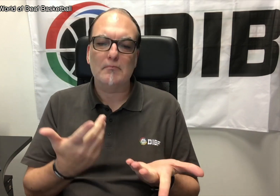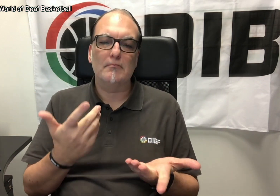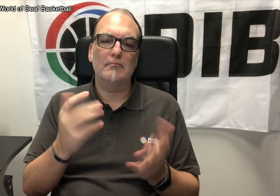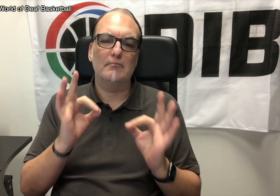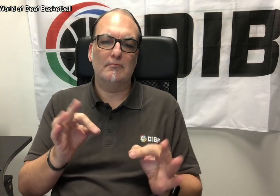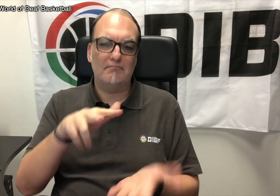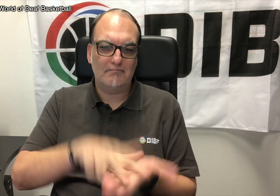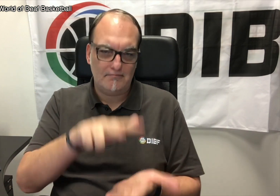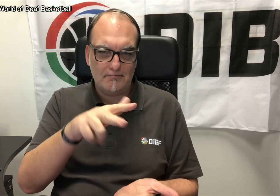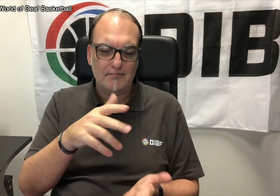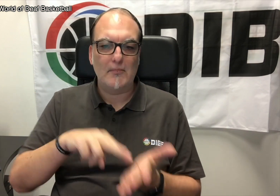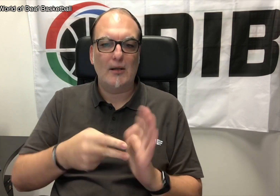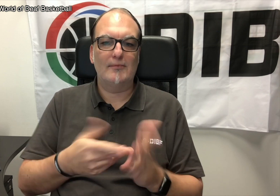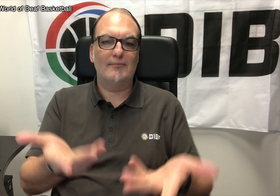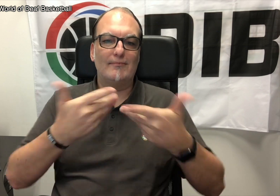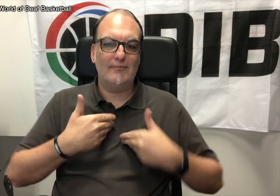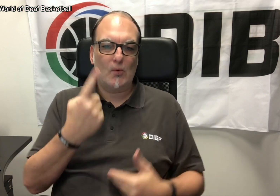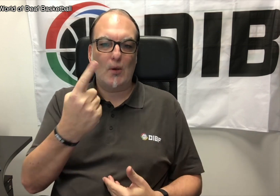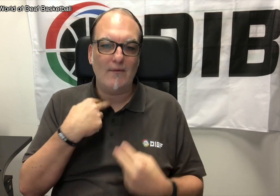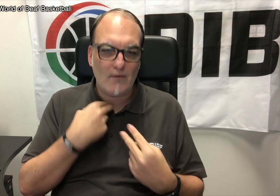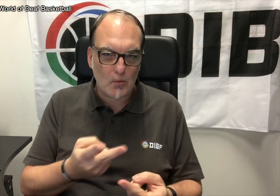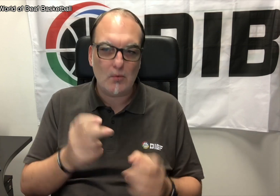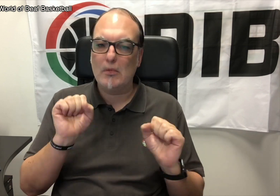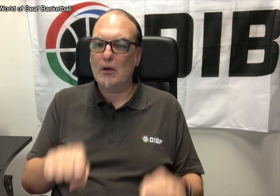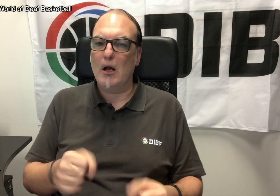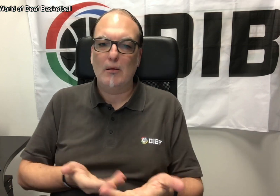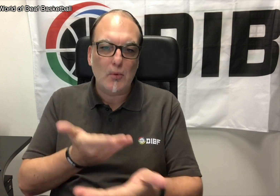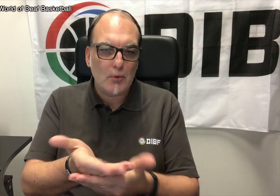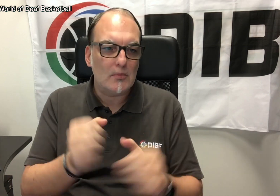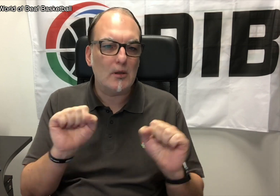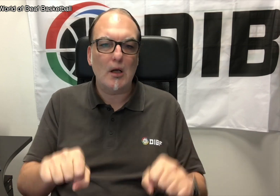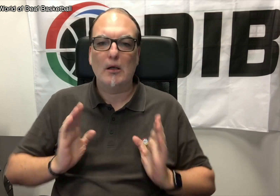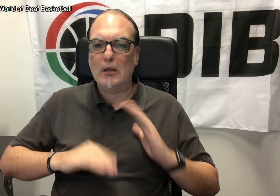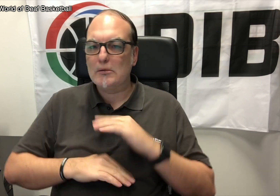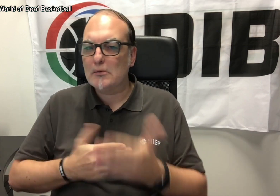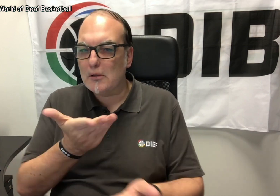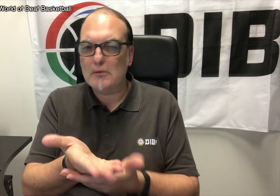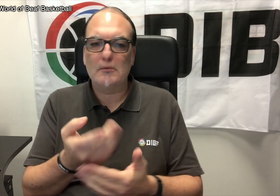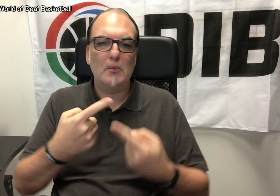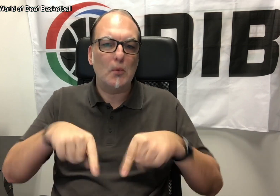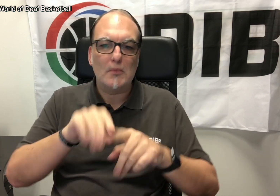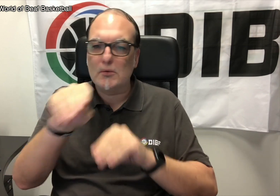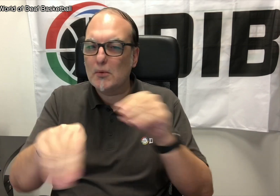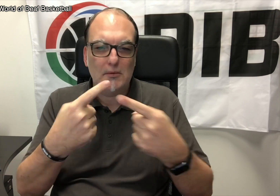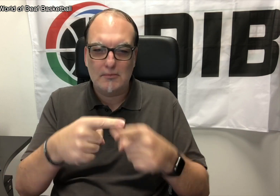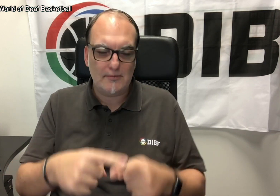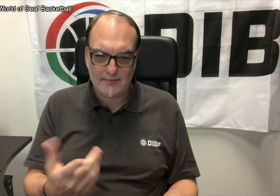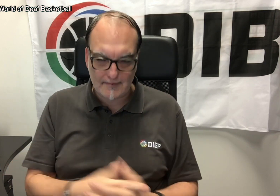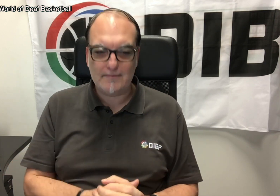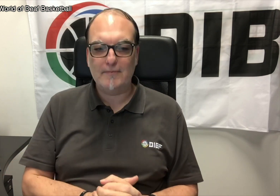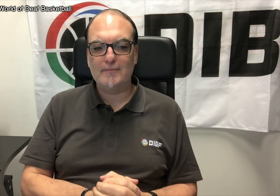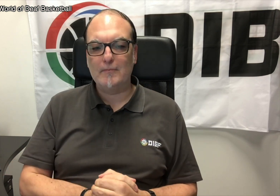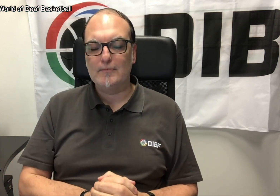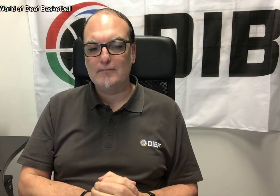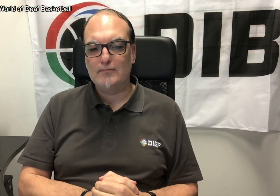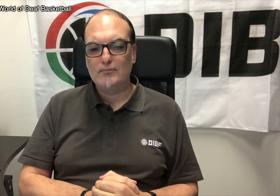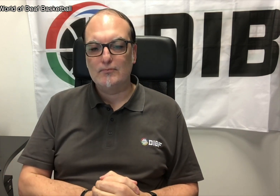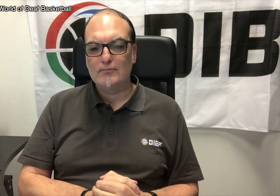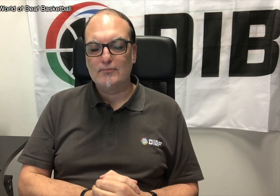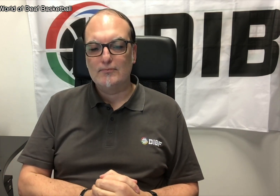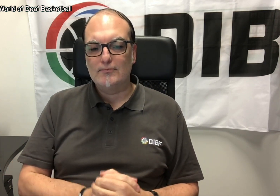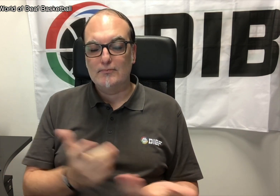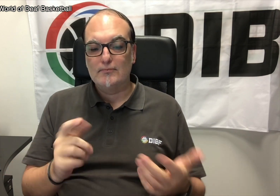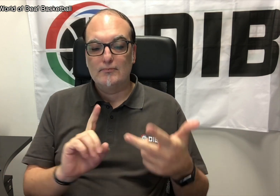It was approved meaning each of us would have a voice.